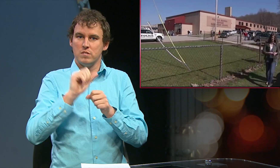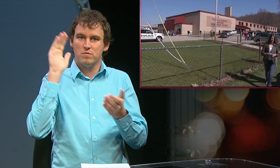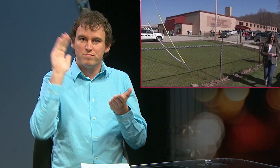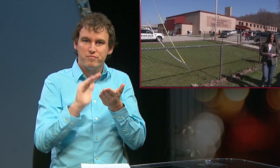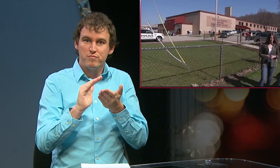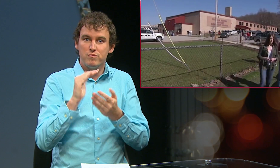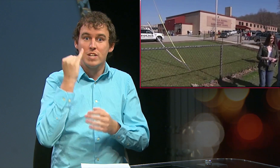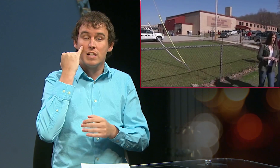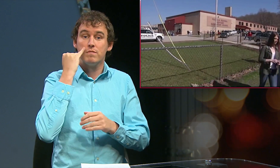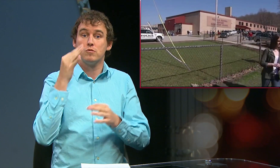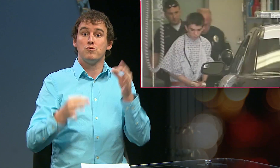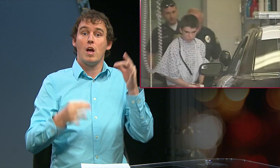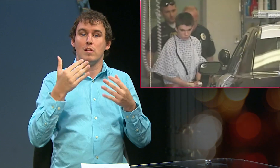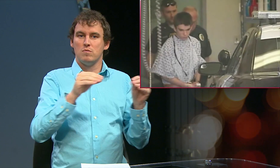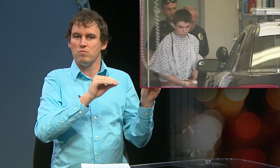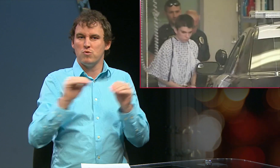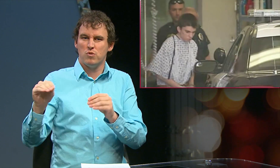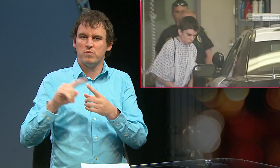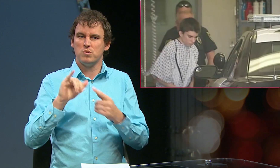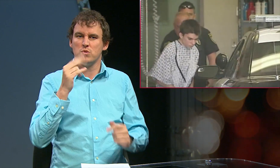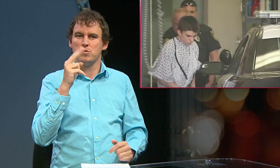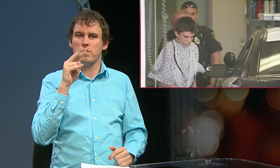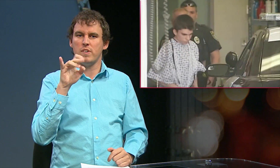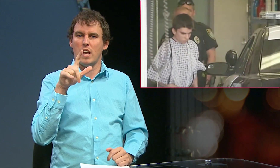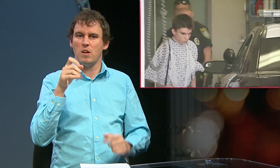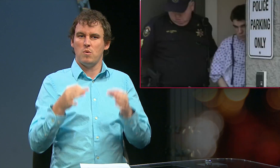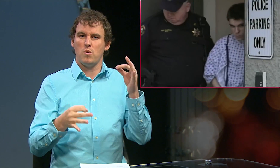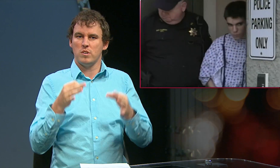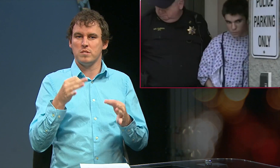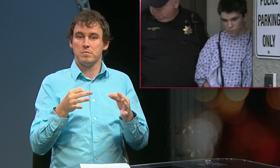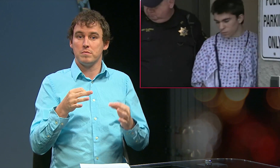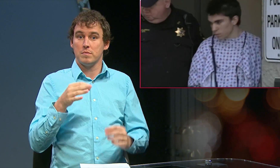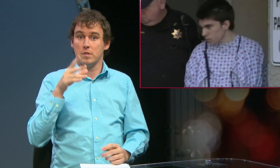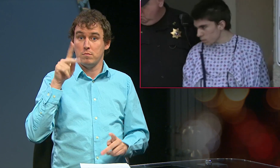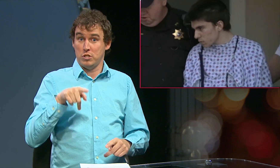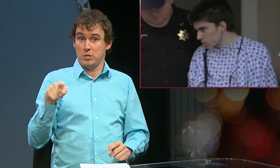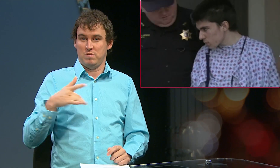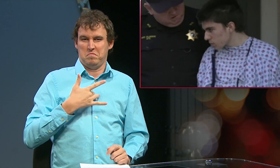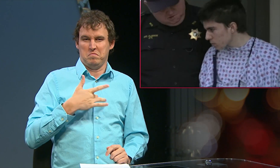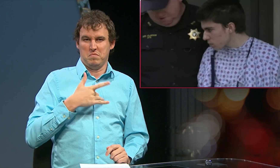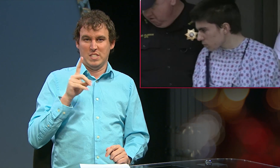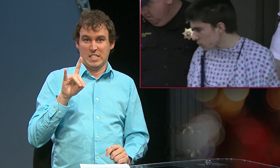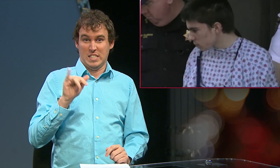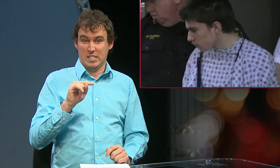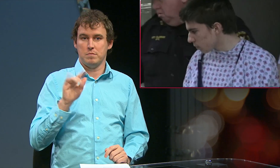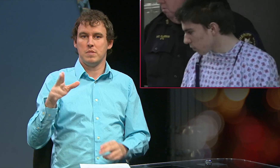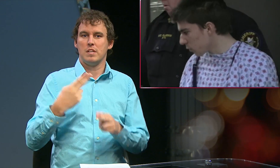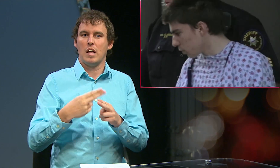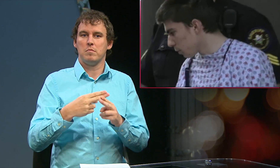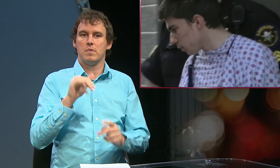FACE A SMALLER PUNISHMENT IF HIS TRIAL IS MOVED TO JUVENILE COURT. RIGHT NOW THE SUSPECT...ALEX